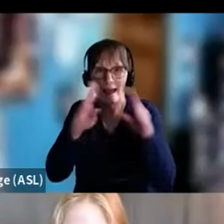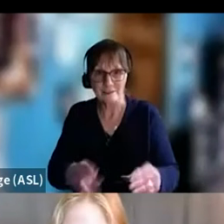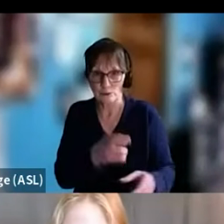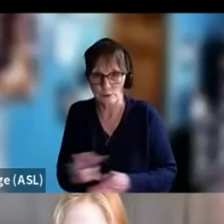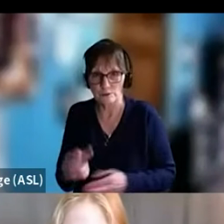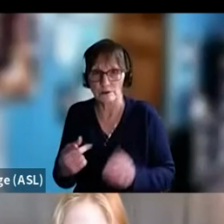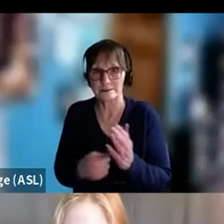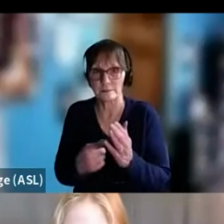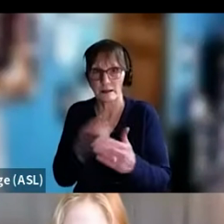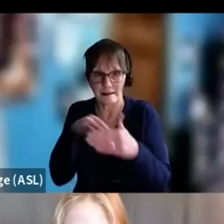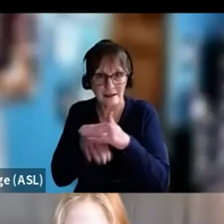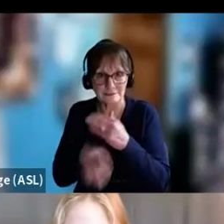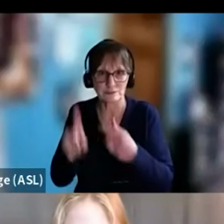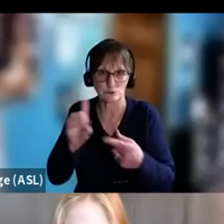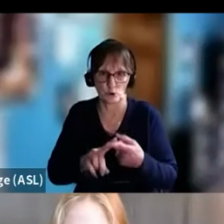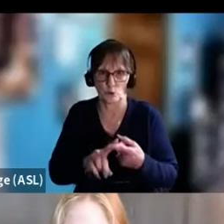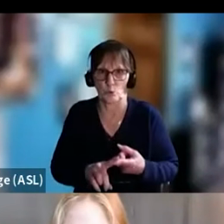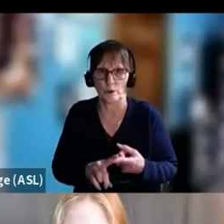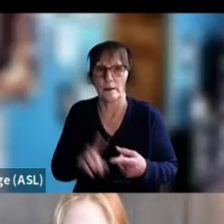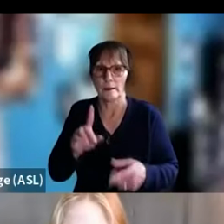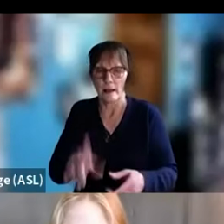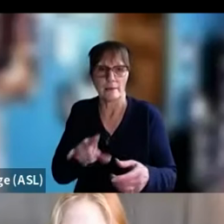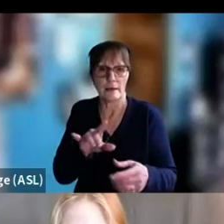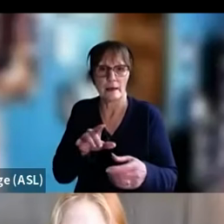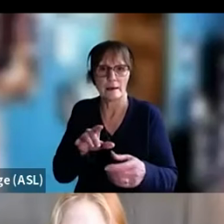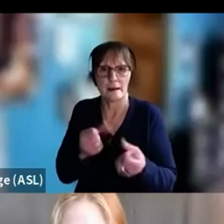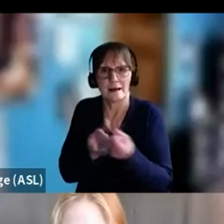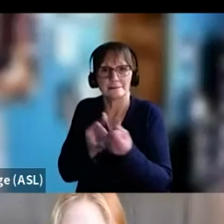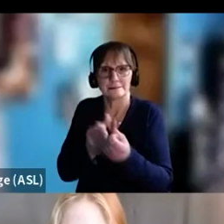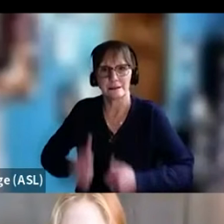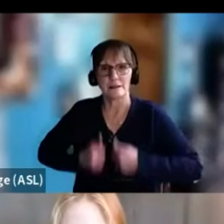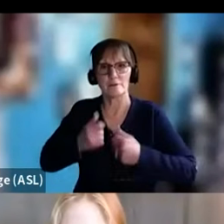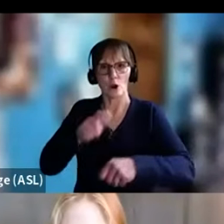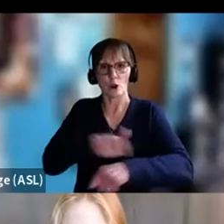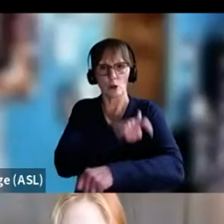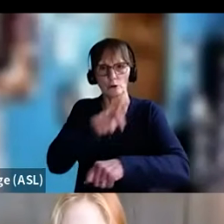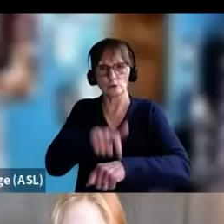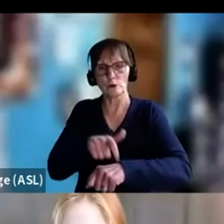and access to assisted living or longer term care solutions that we don't have.